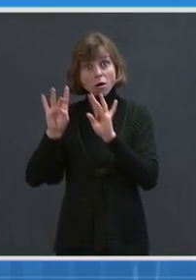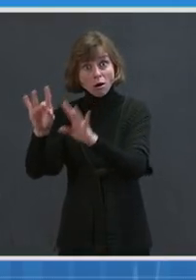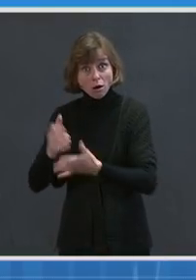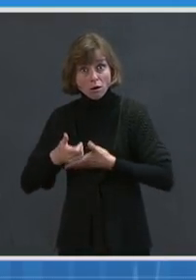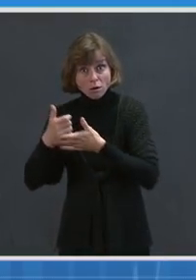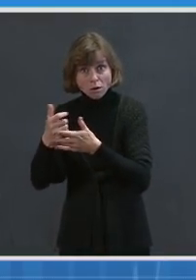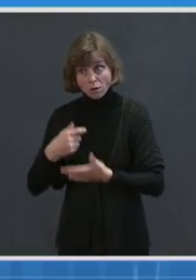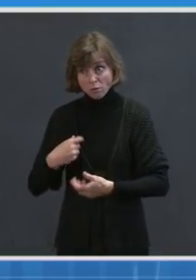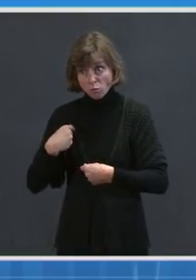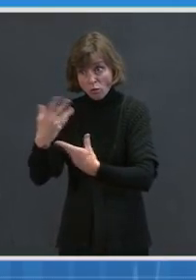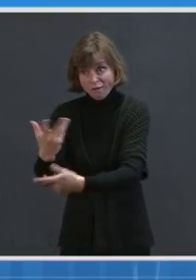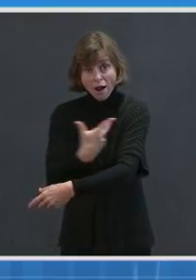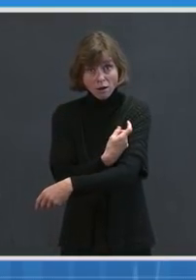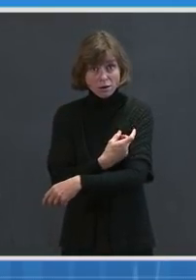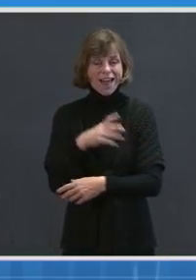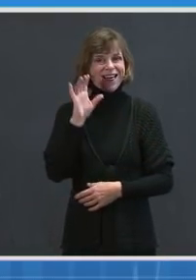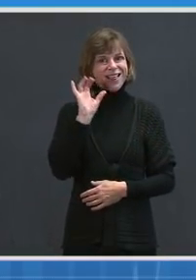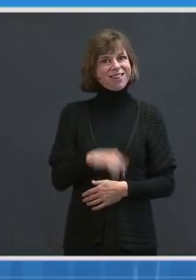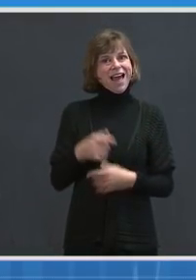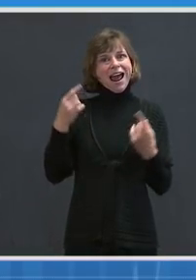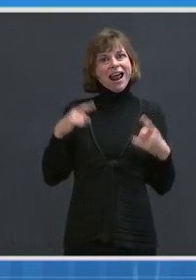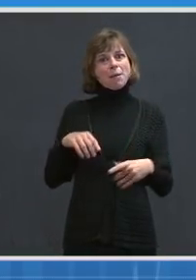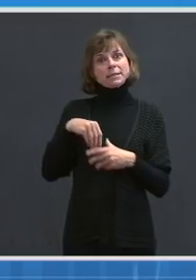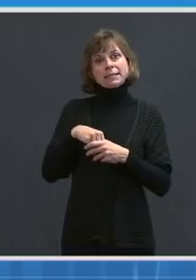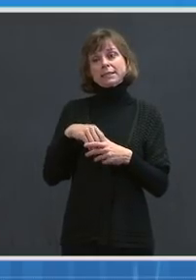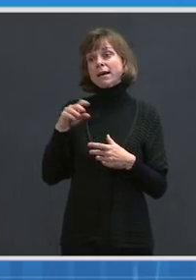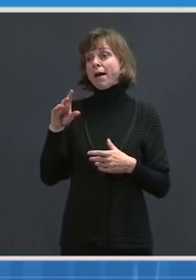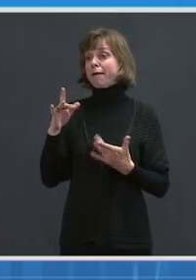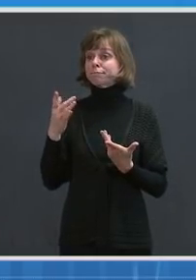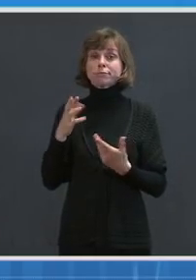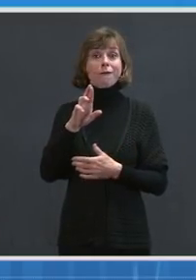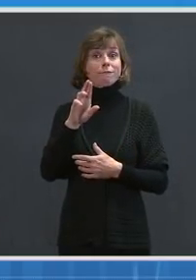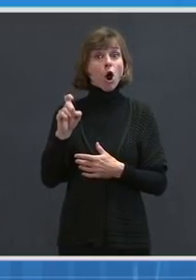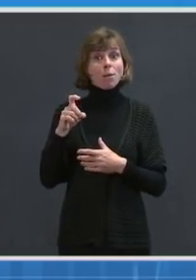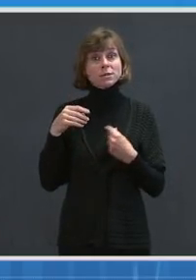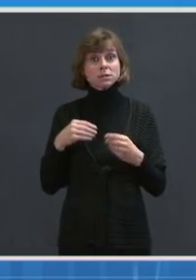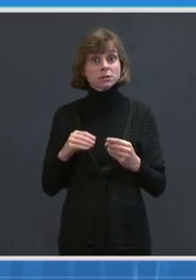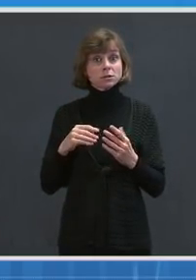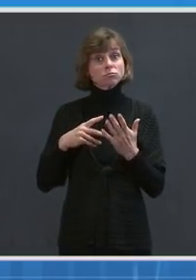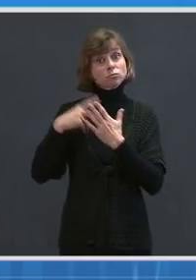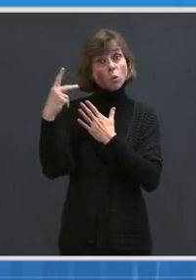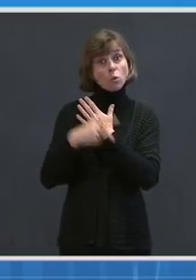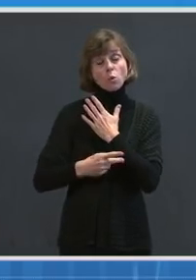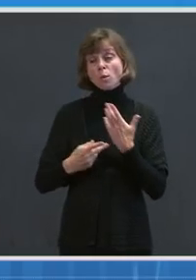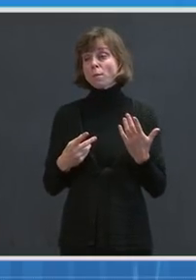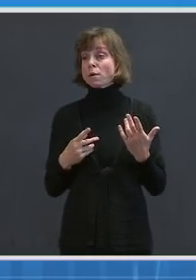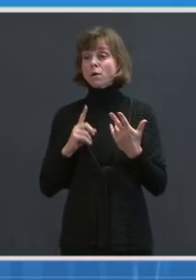in the case of retail pharmacies, in the case of the emerging program on community